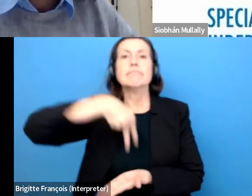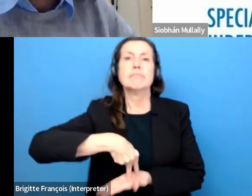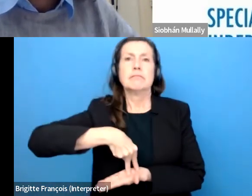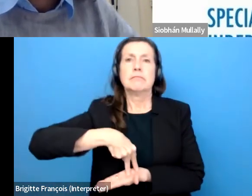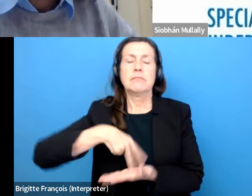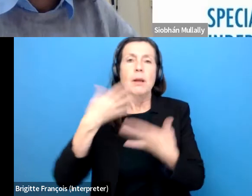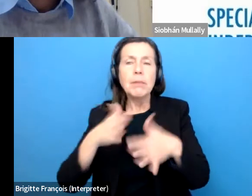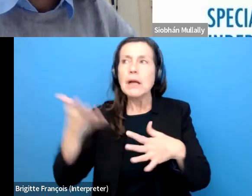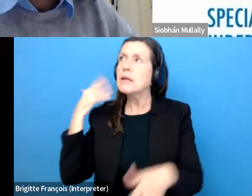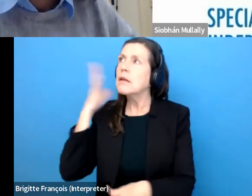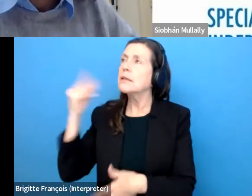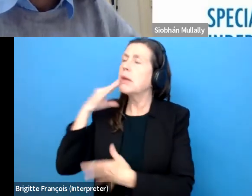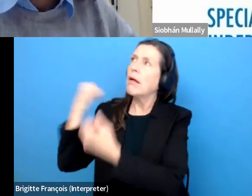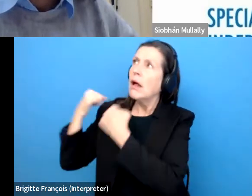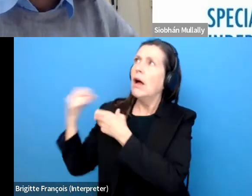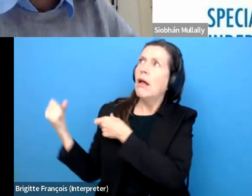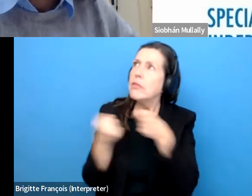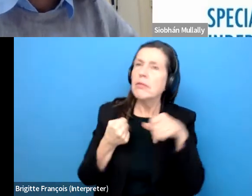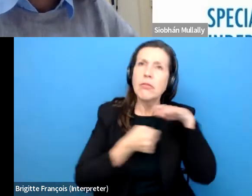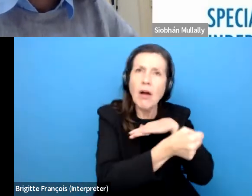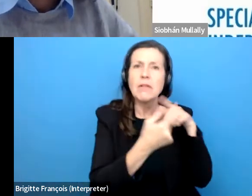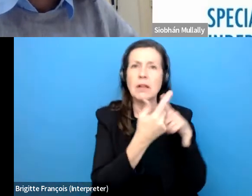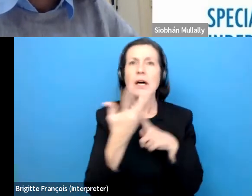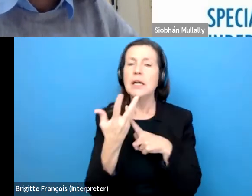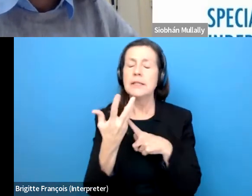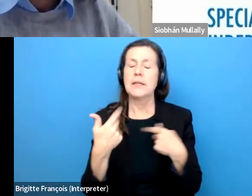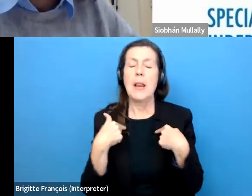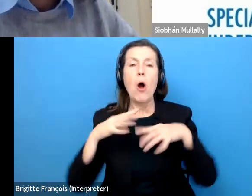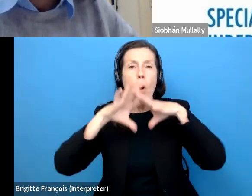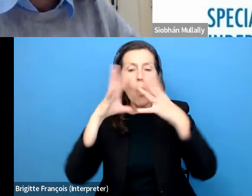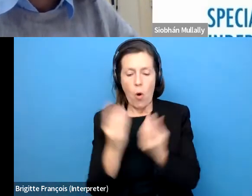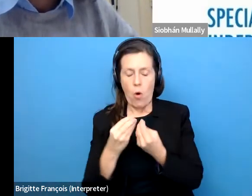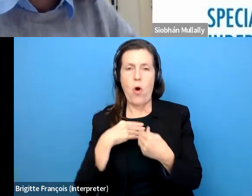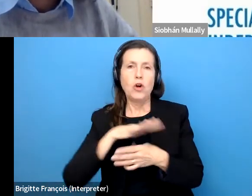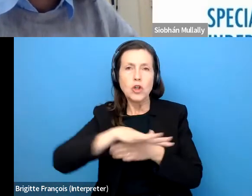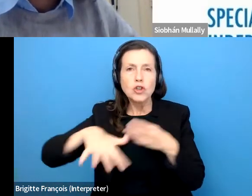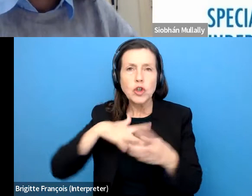So it's critical that social inclusion and protection measures required